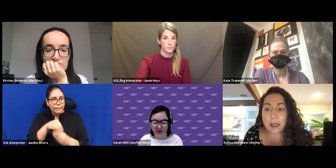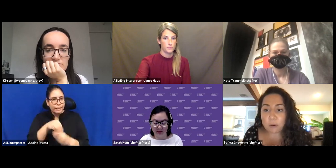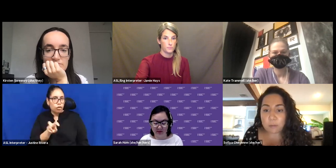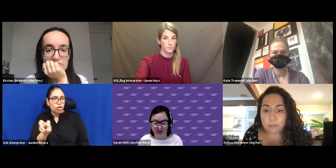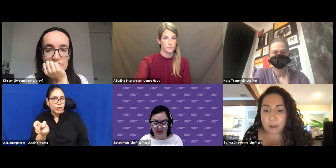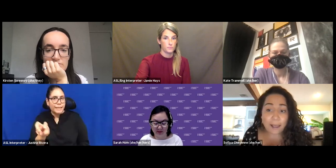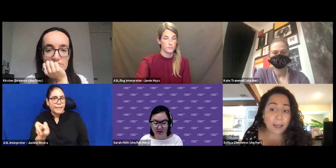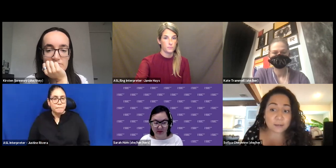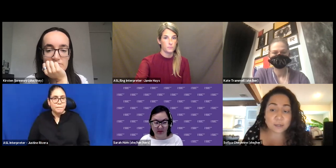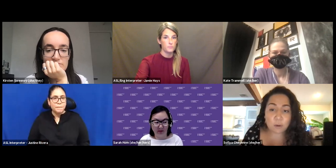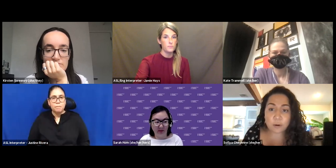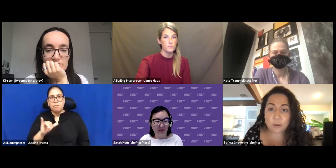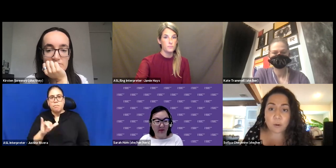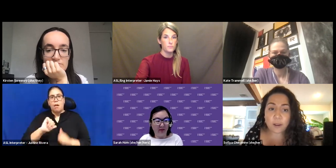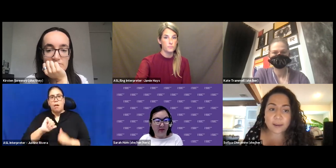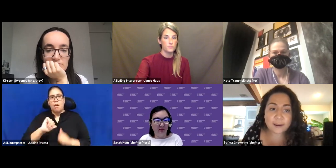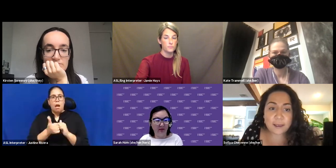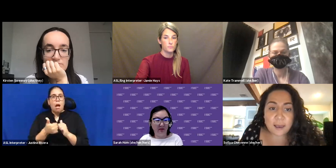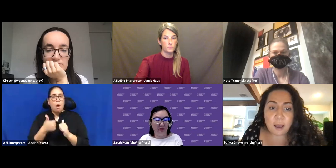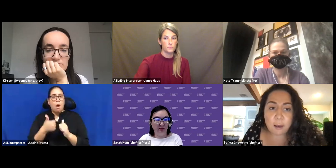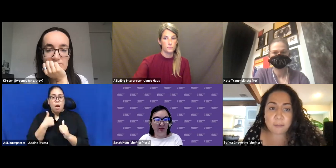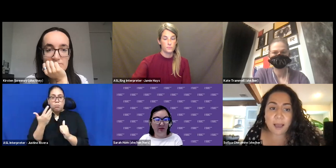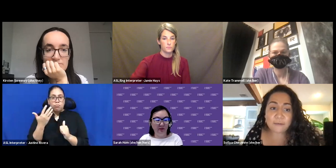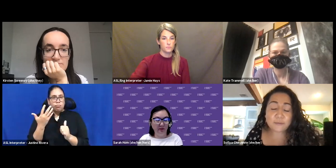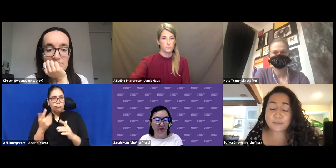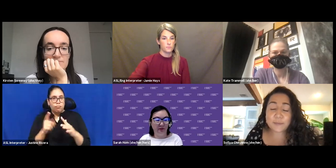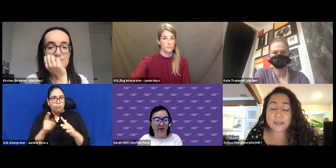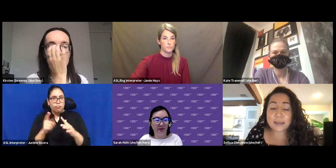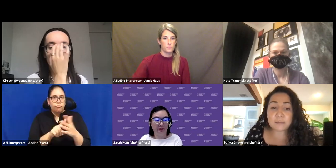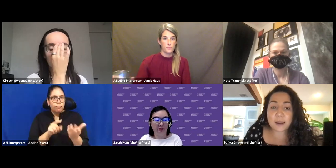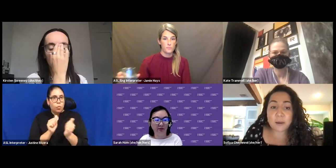how I got to A.R.T./New York, and I've attended many